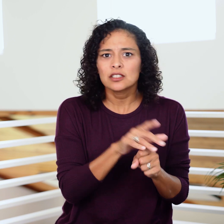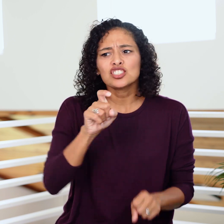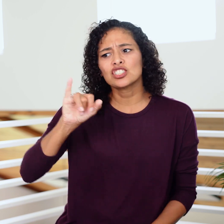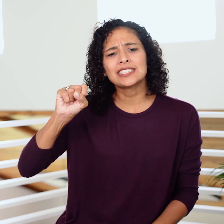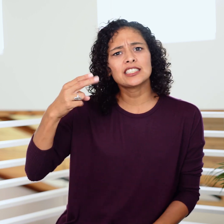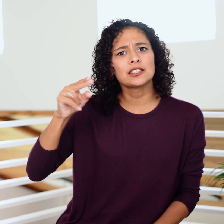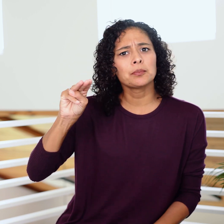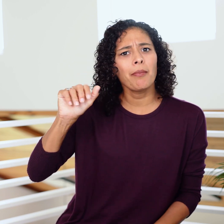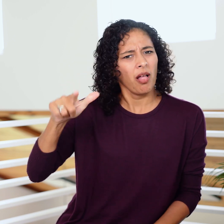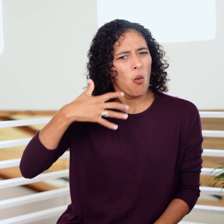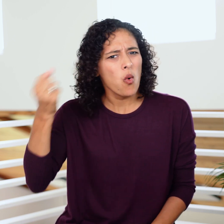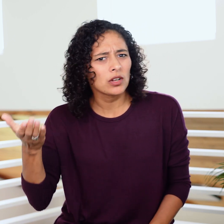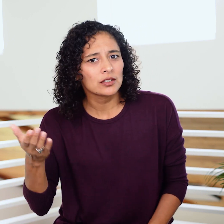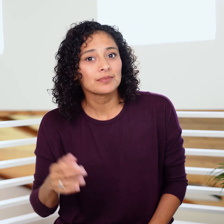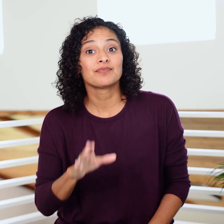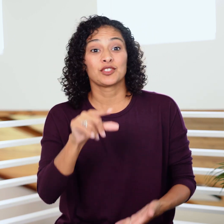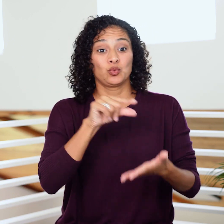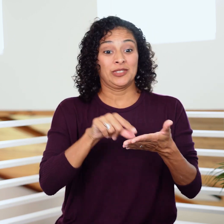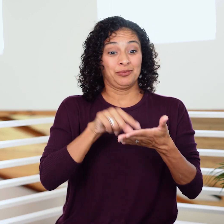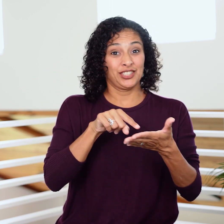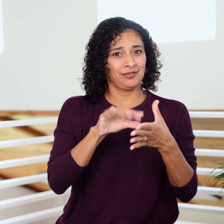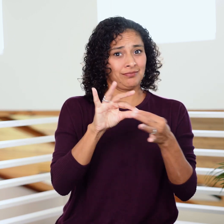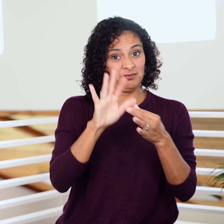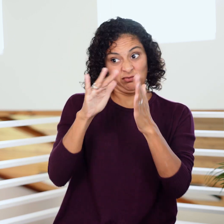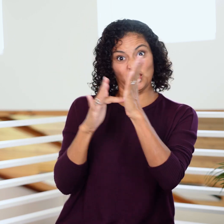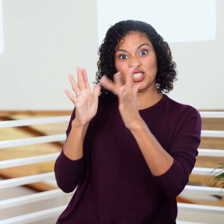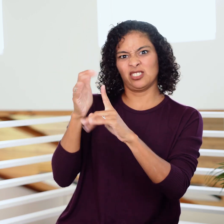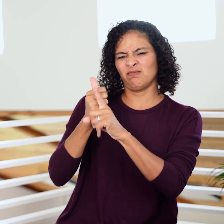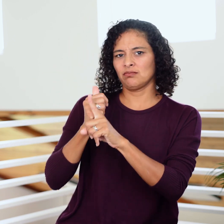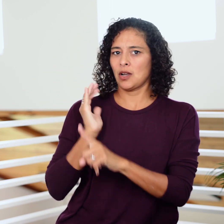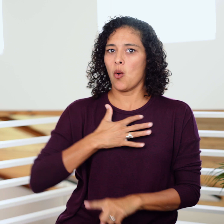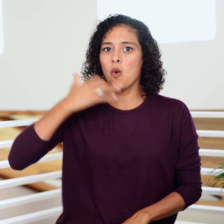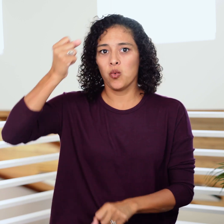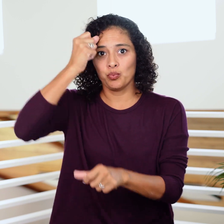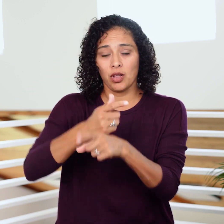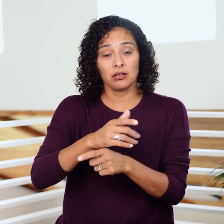that belonged to firstborn Ishmael. Scripture calls Jesus our older brother.